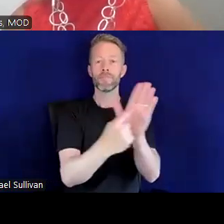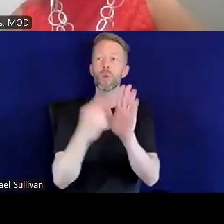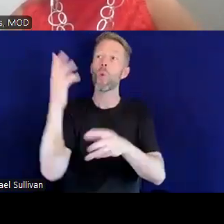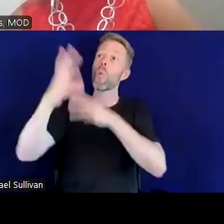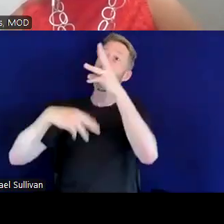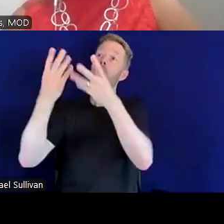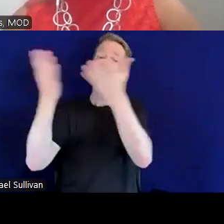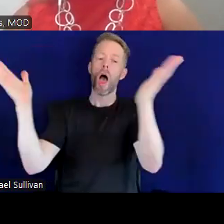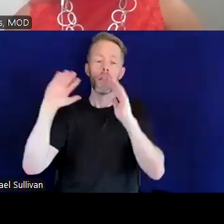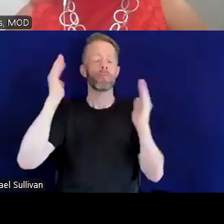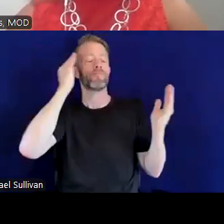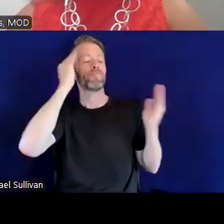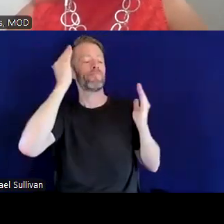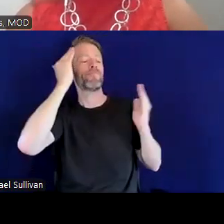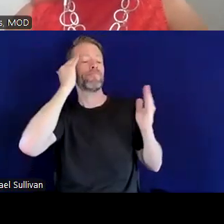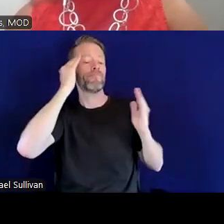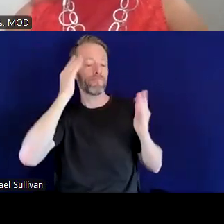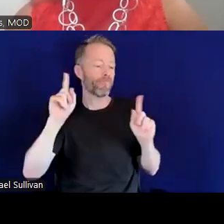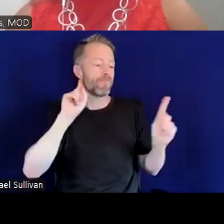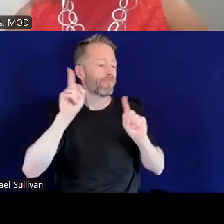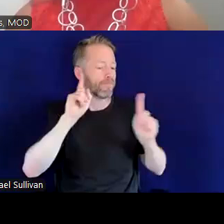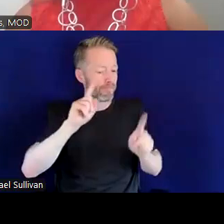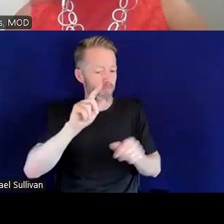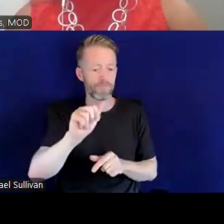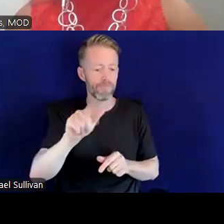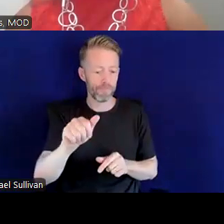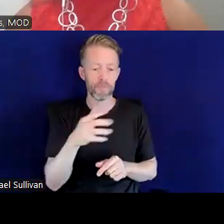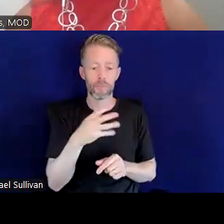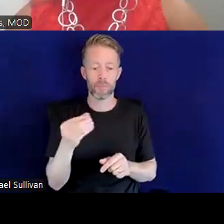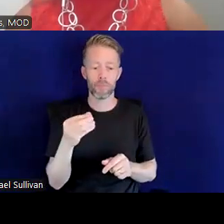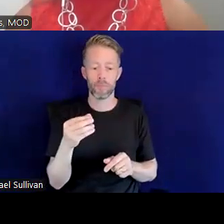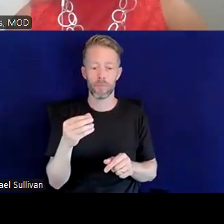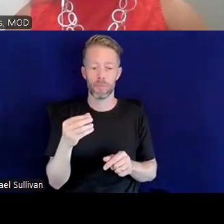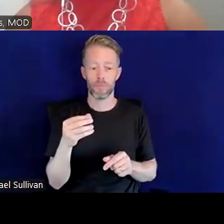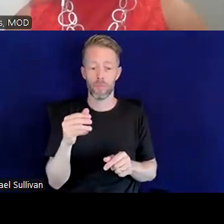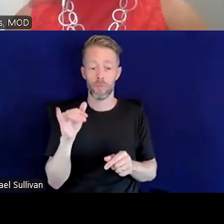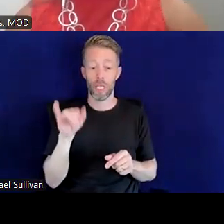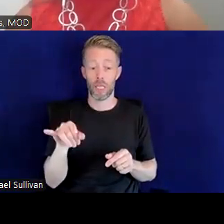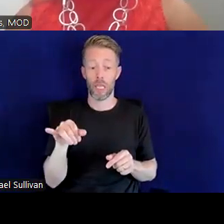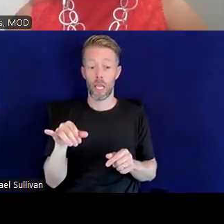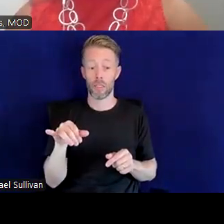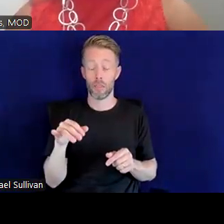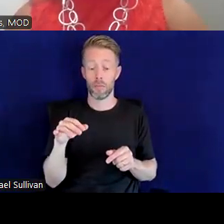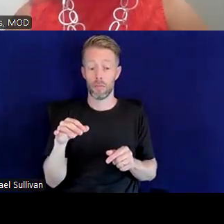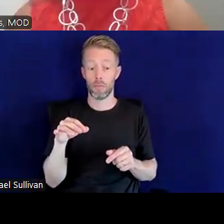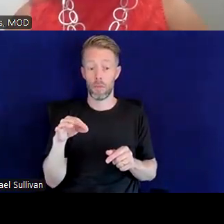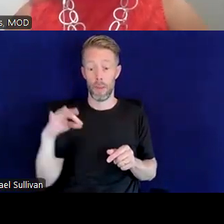world and for me, I think it's benefited me in doing the work